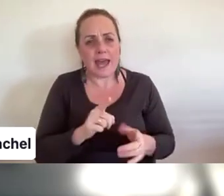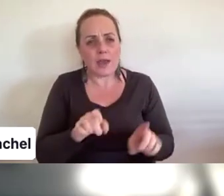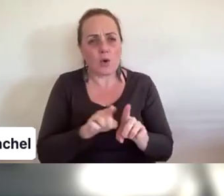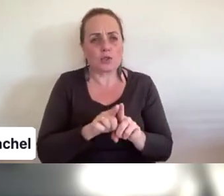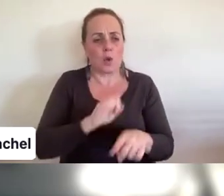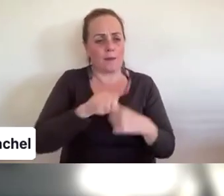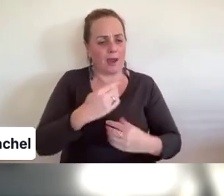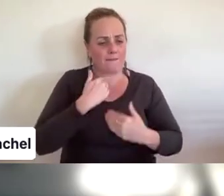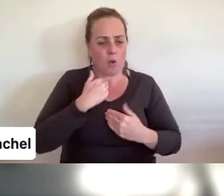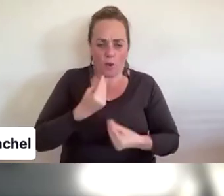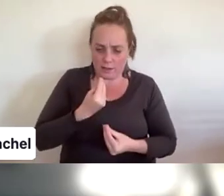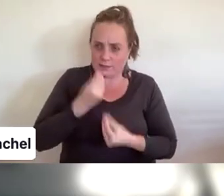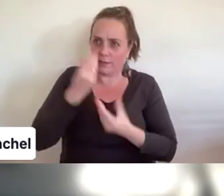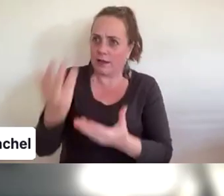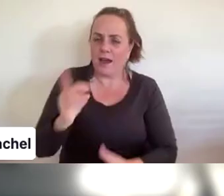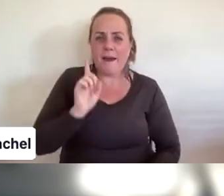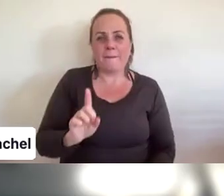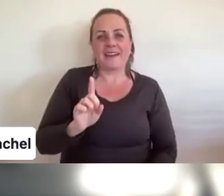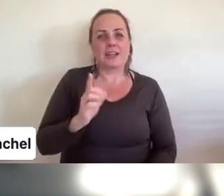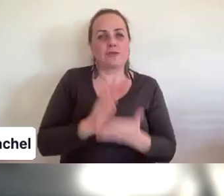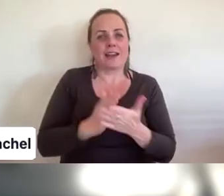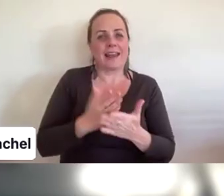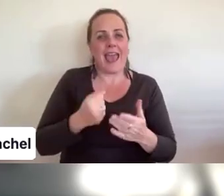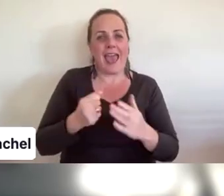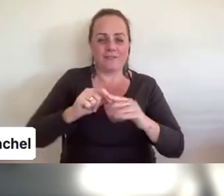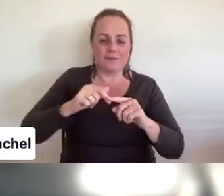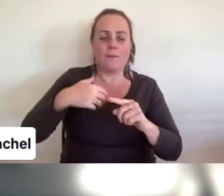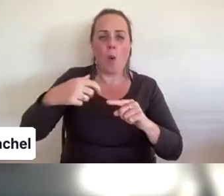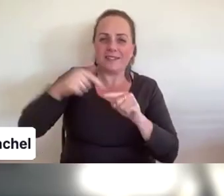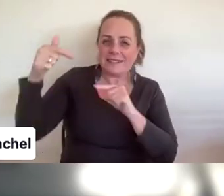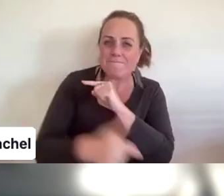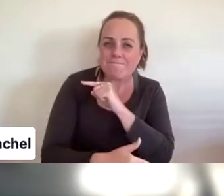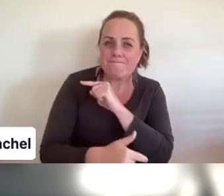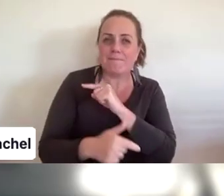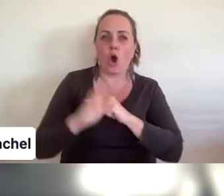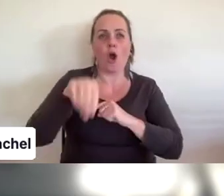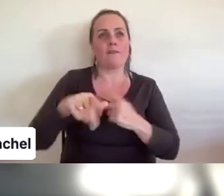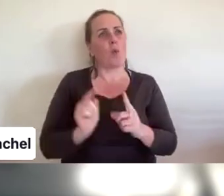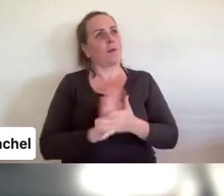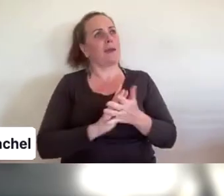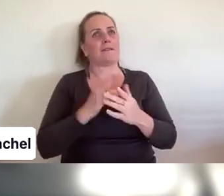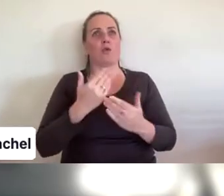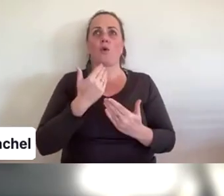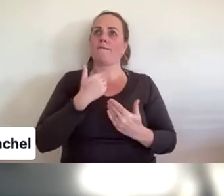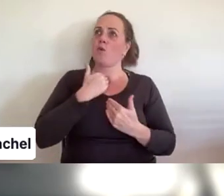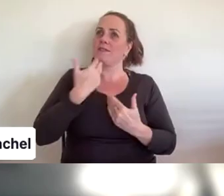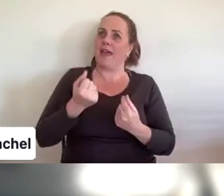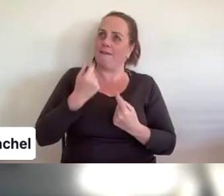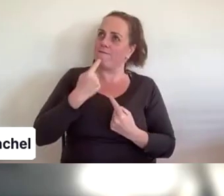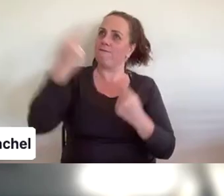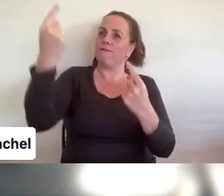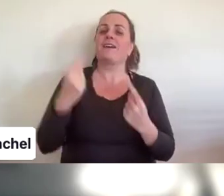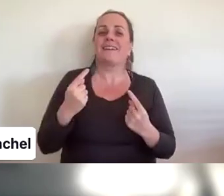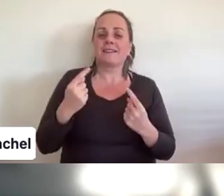But that's such a thin version of what it means to have a voice, which is ultimately the idea